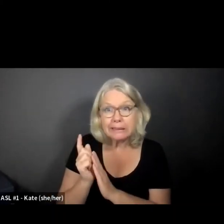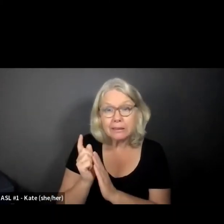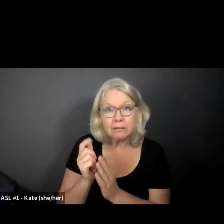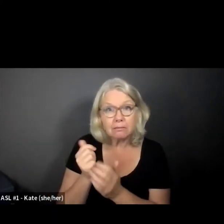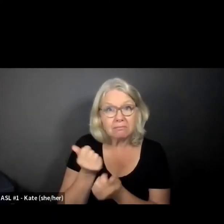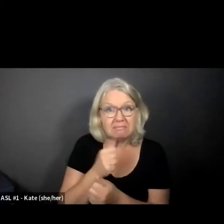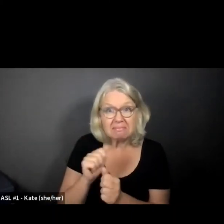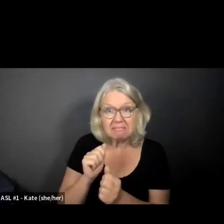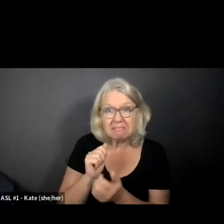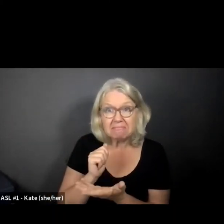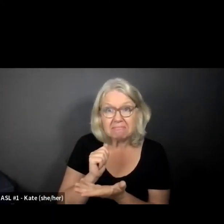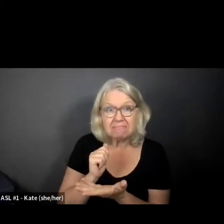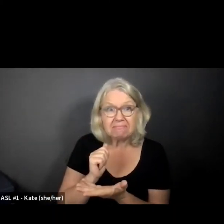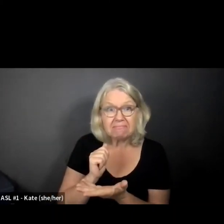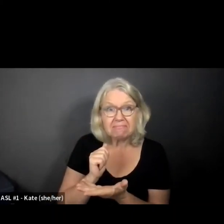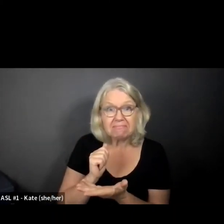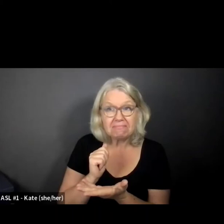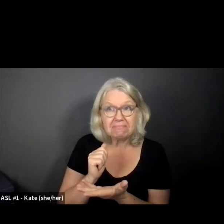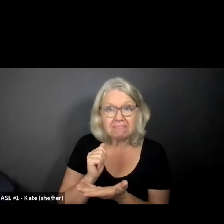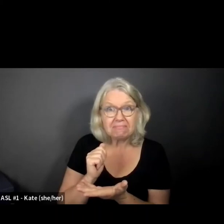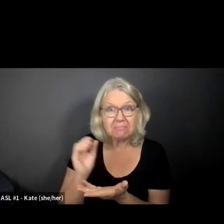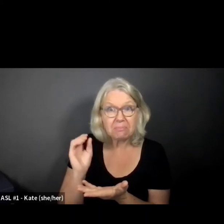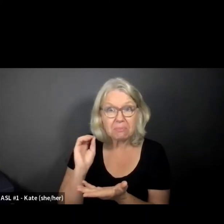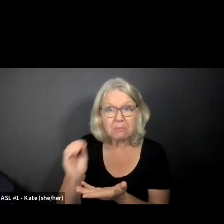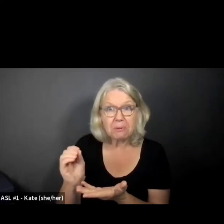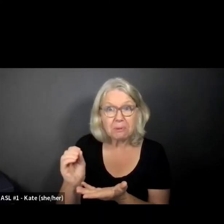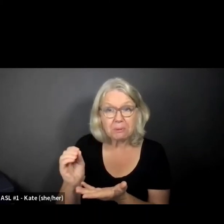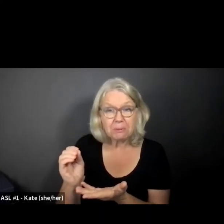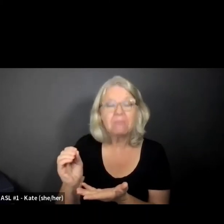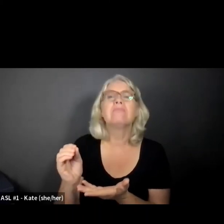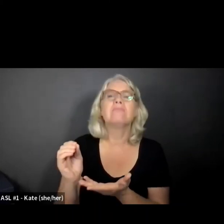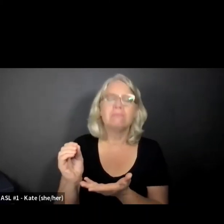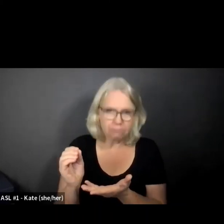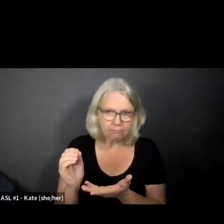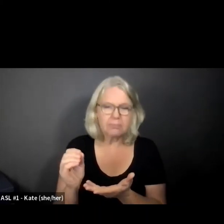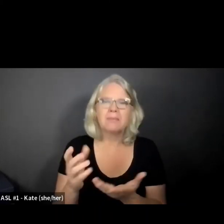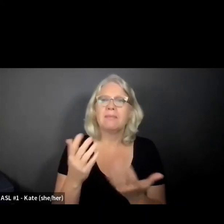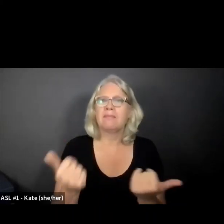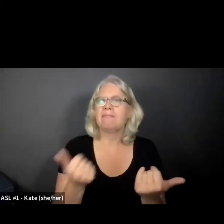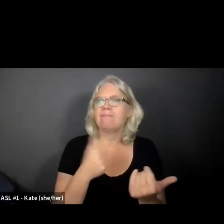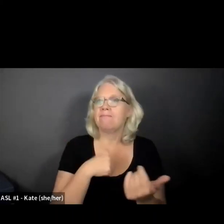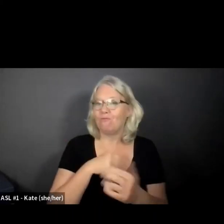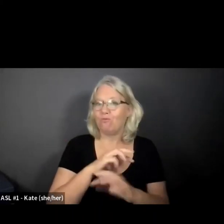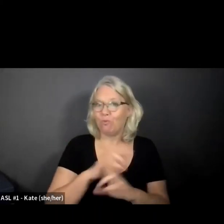HEARING NONE. I'M GOING TO CALL THE VOTE.